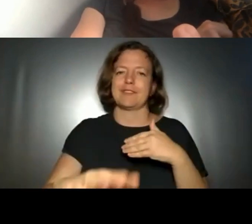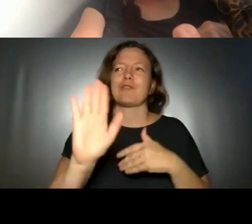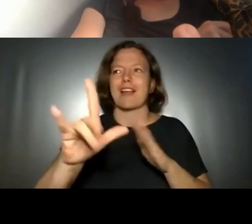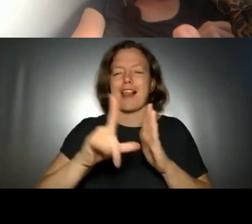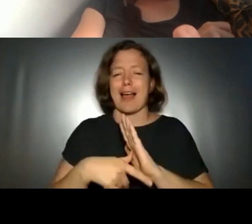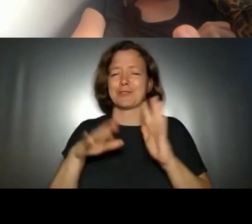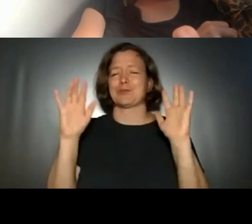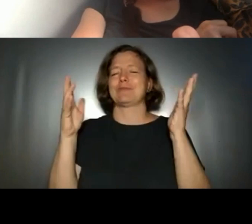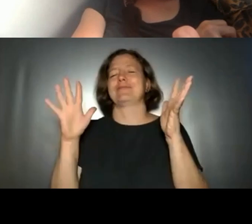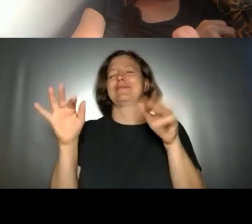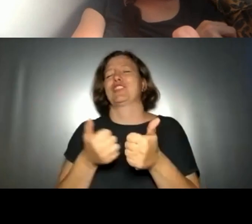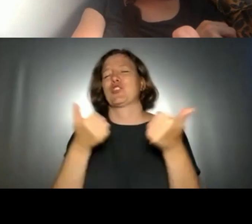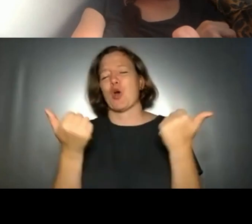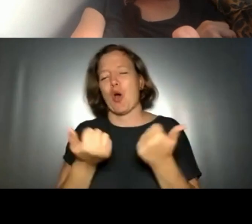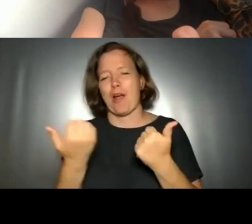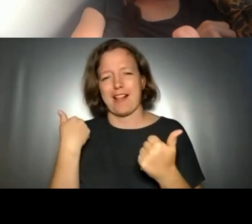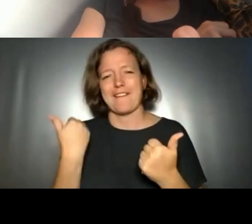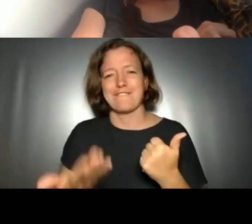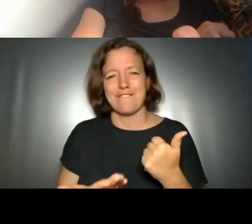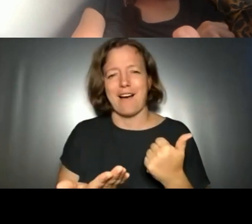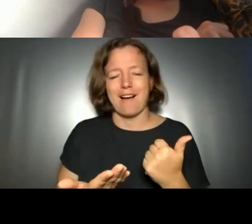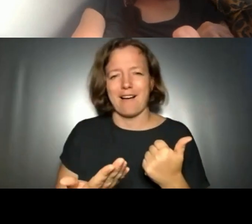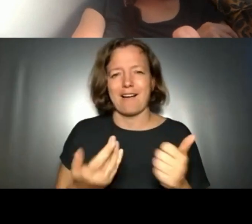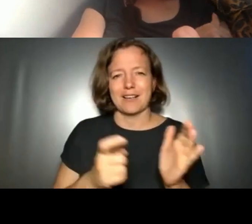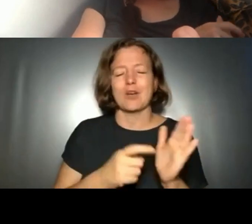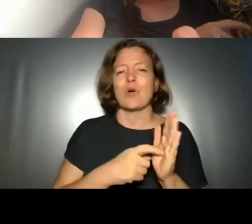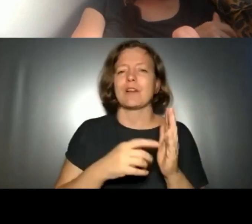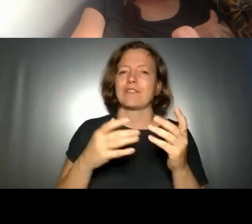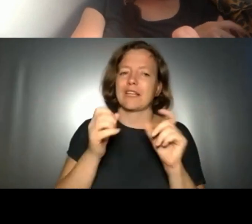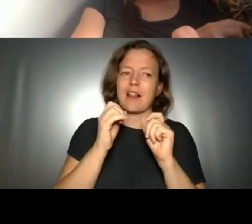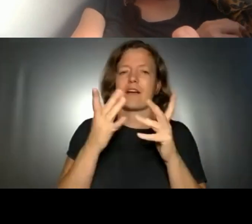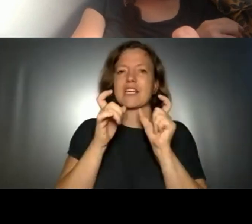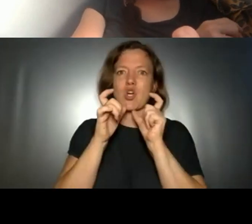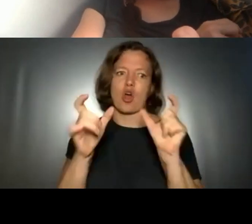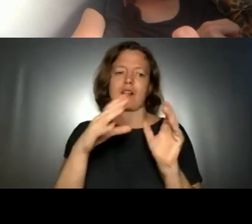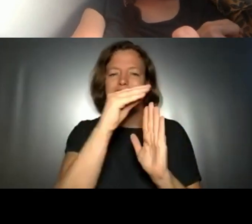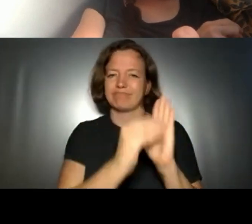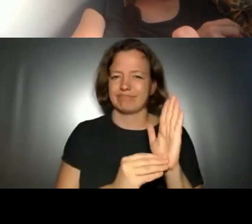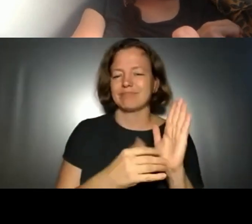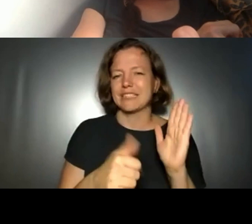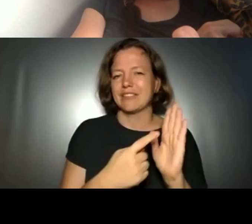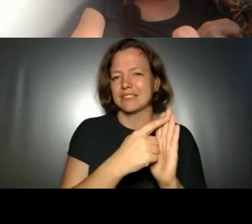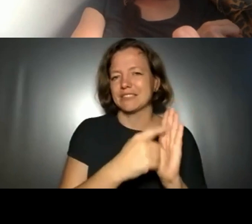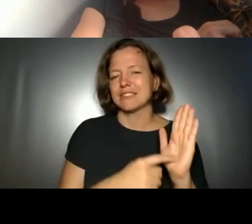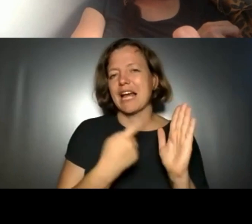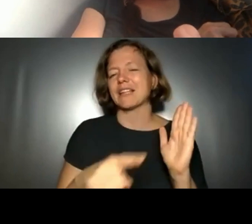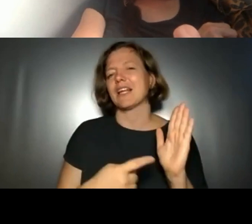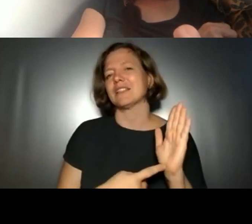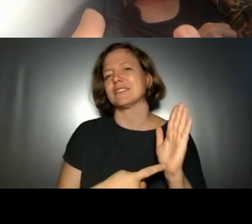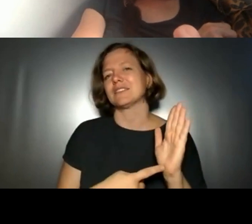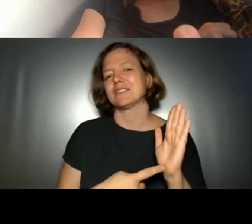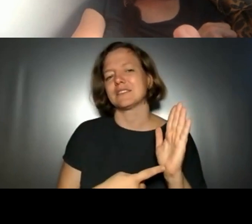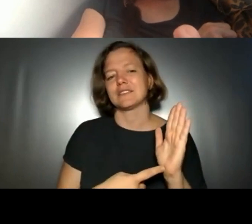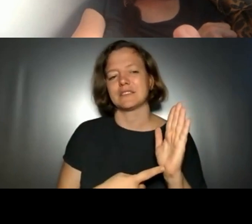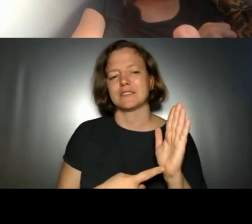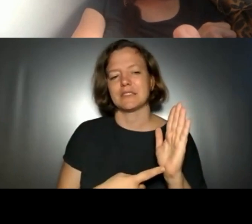But then I also had like a massive - a few weeks before the show, I had a massive emotional breakdown